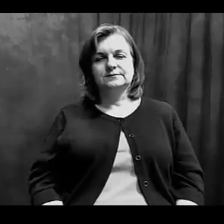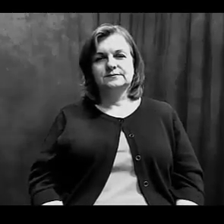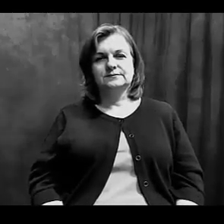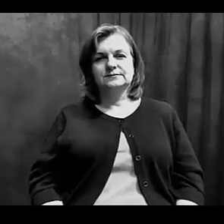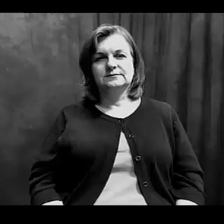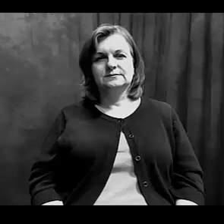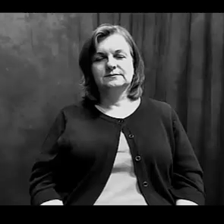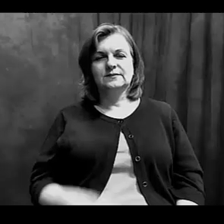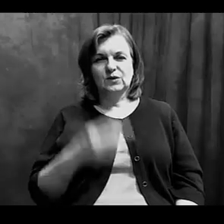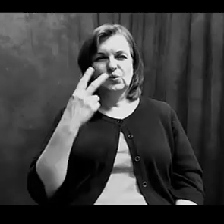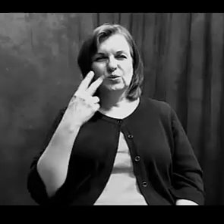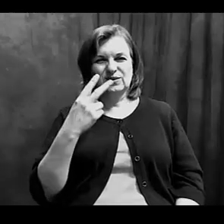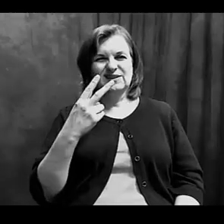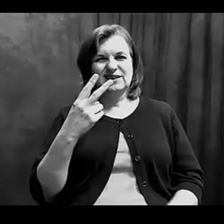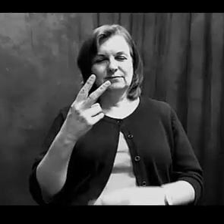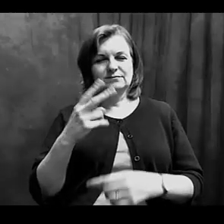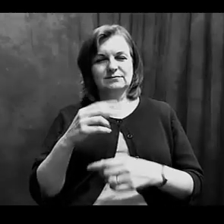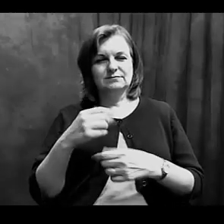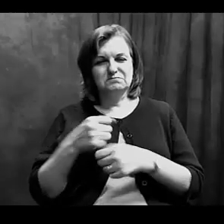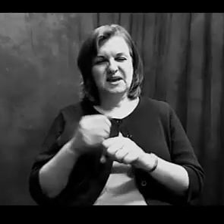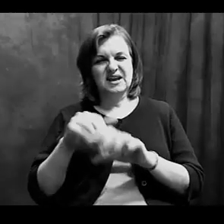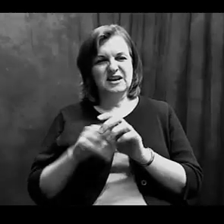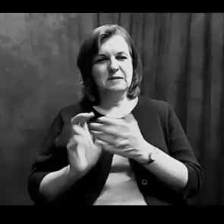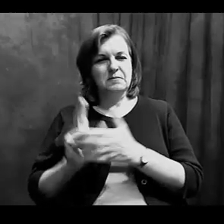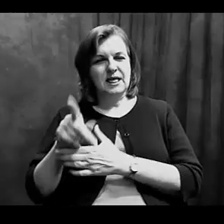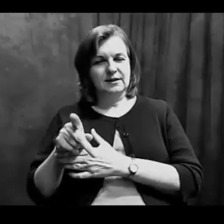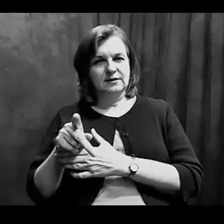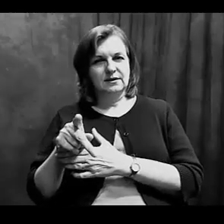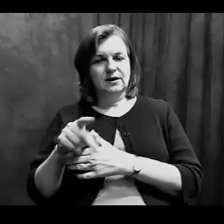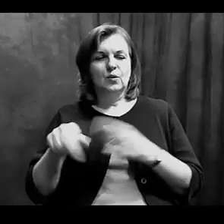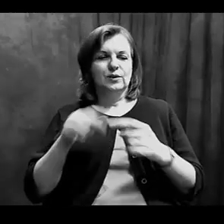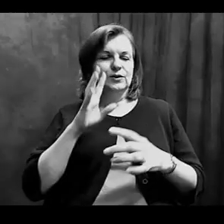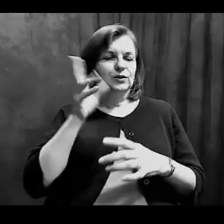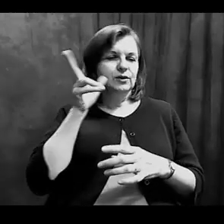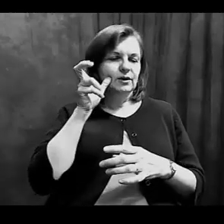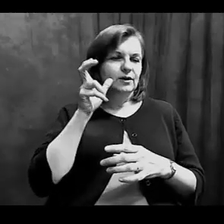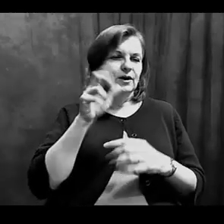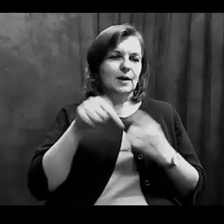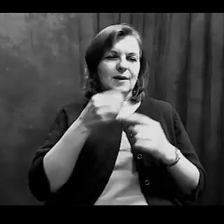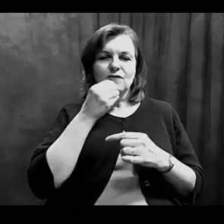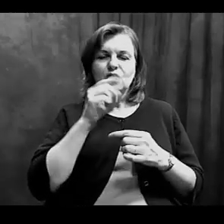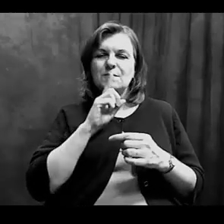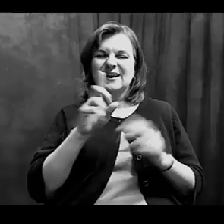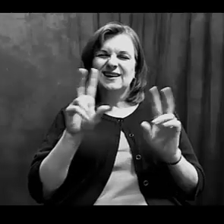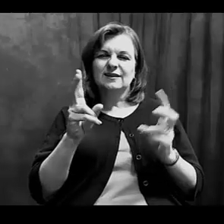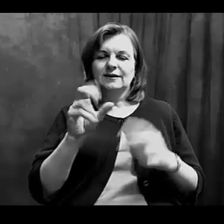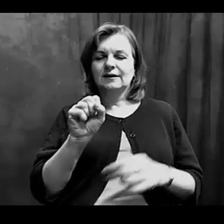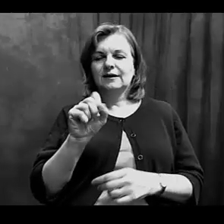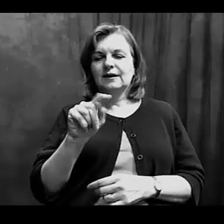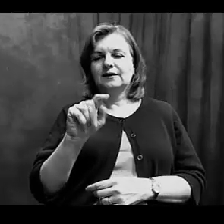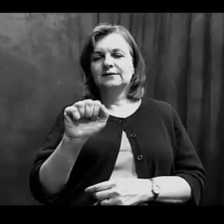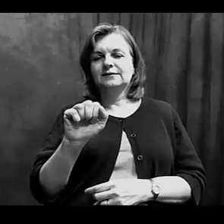and typically like I said we see it in plants so when you talk about something being starchy